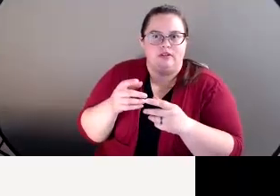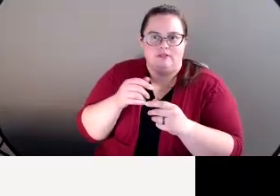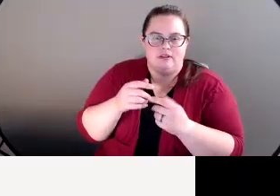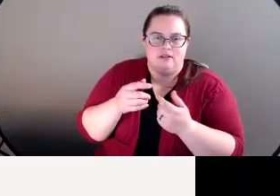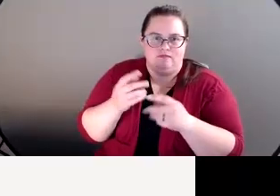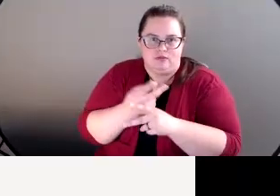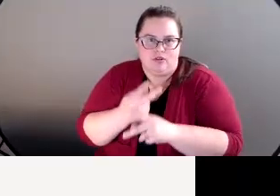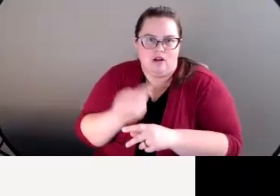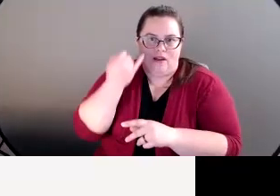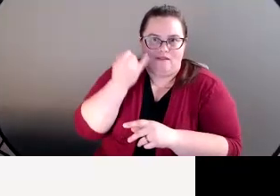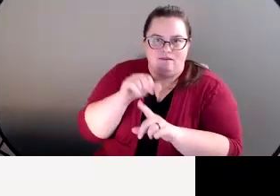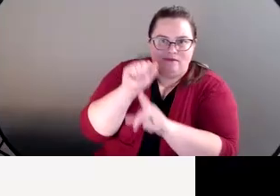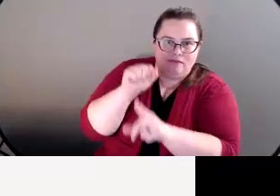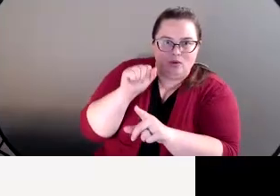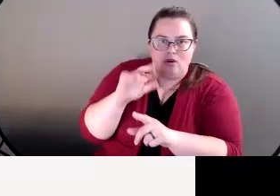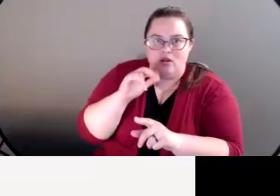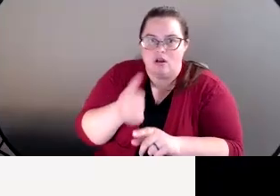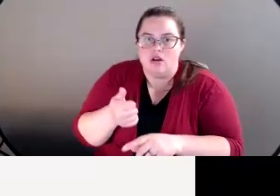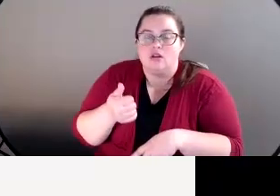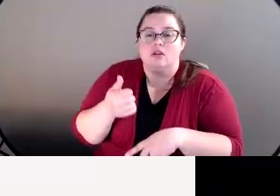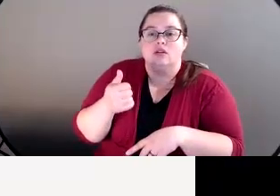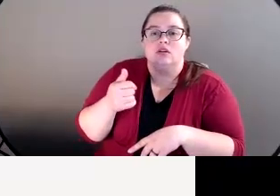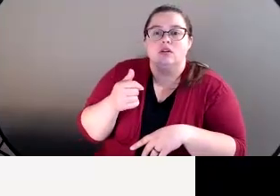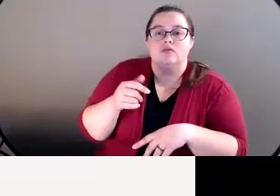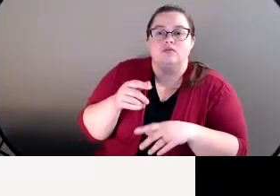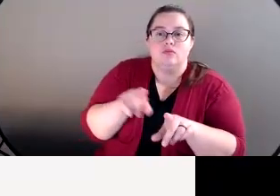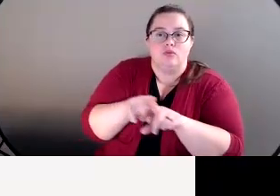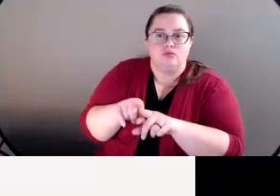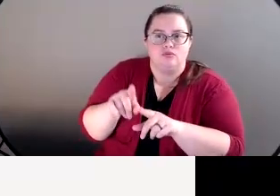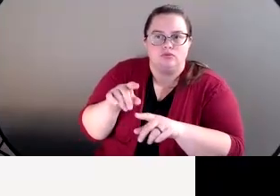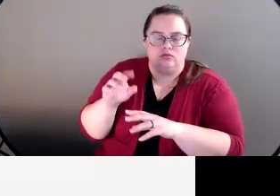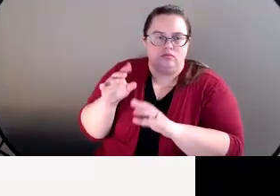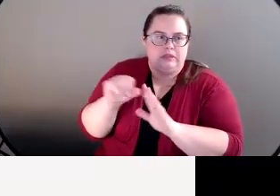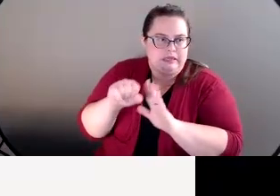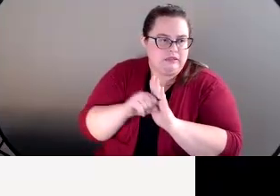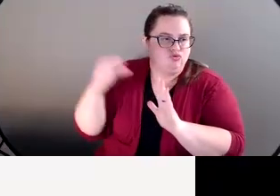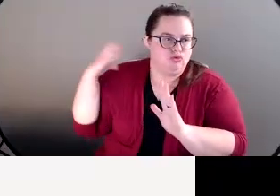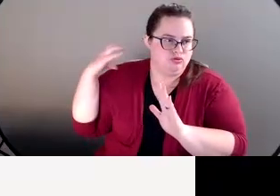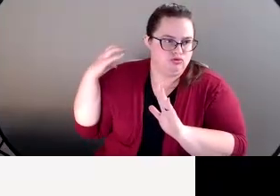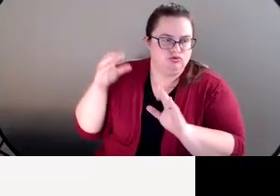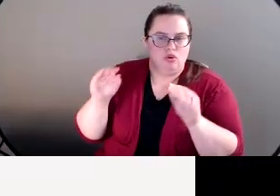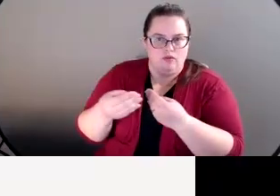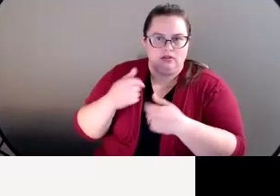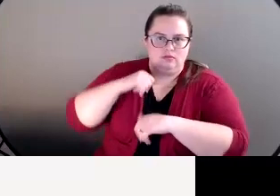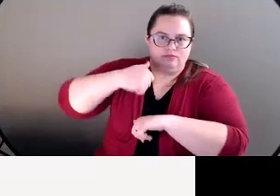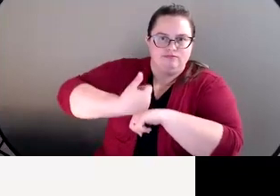And then also recommendations from the state Academic Senate, guidance as well too. I’m